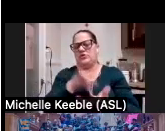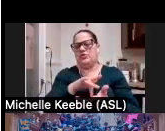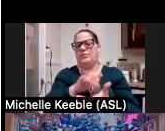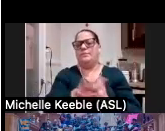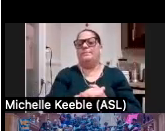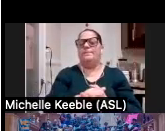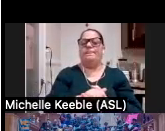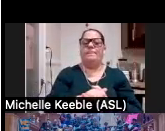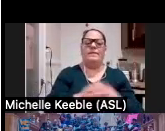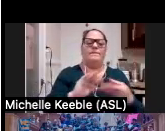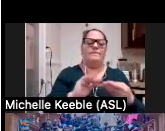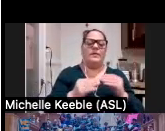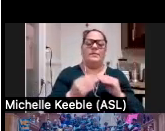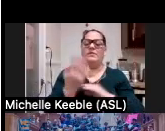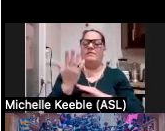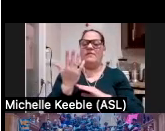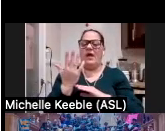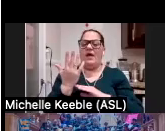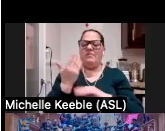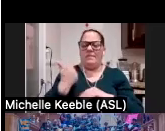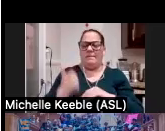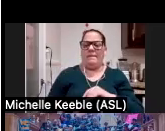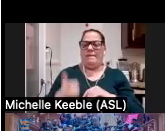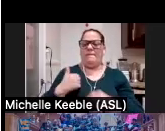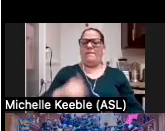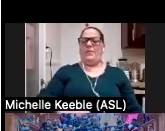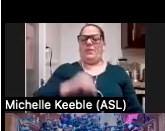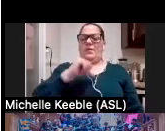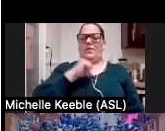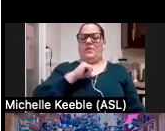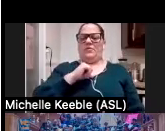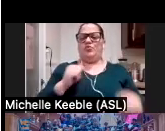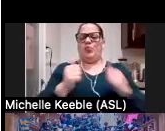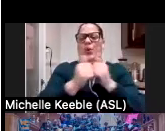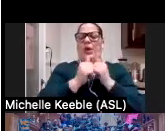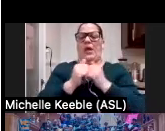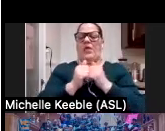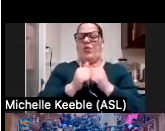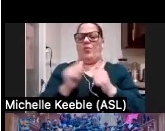number five. I'm proud to be number five and I feel like together with Natalie and all my